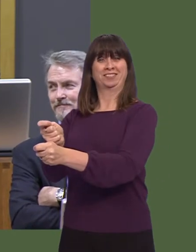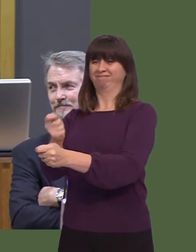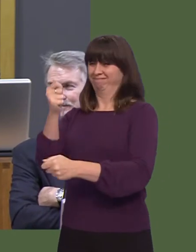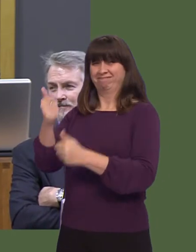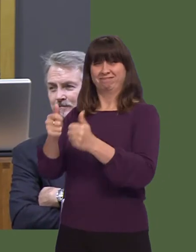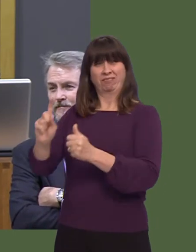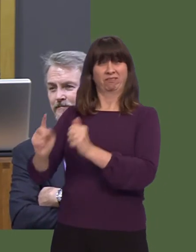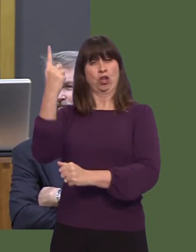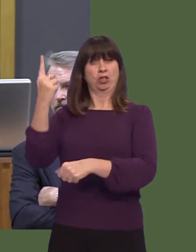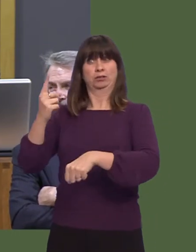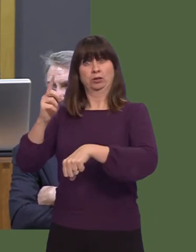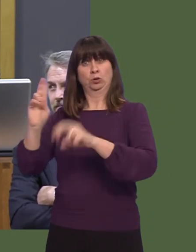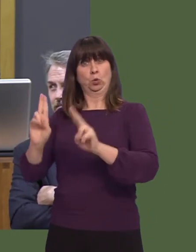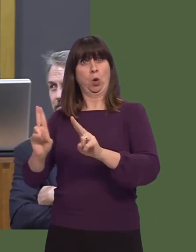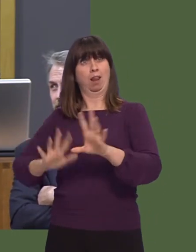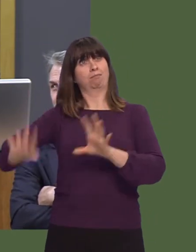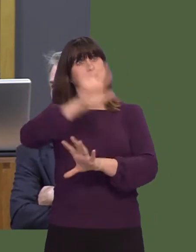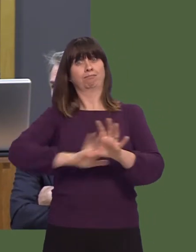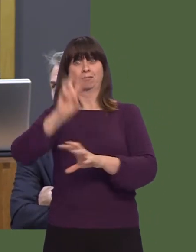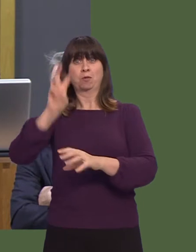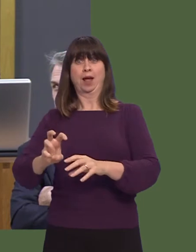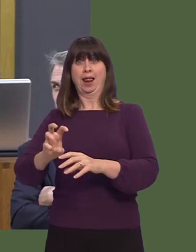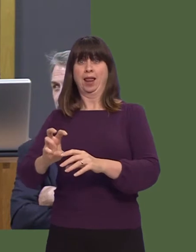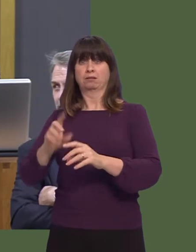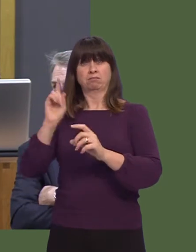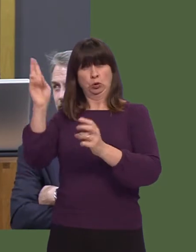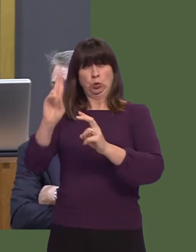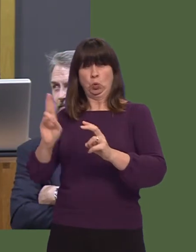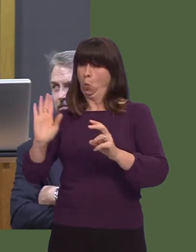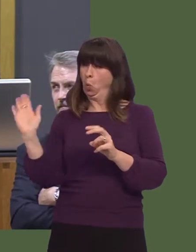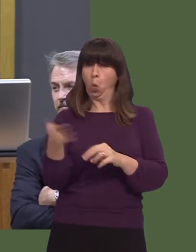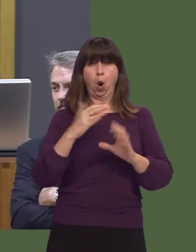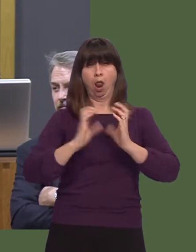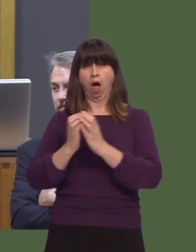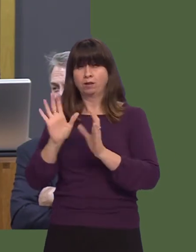the award. Every single class in the school has taken part in the initiative from reception